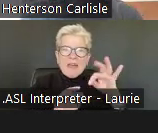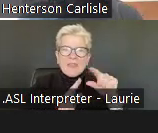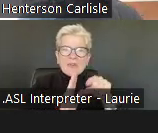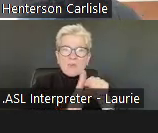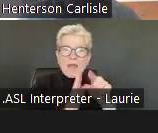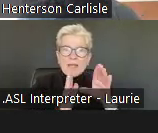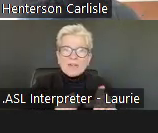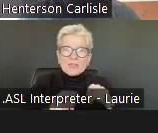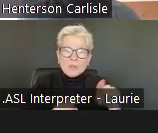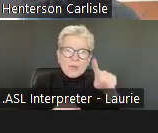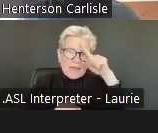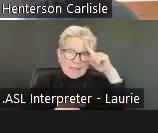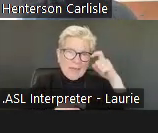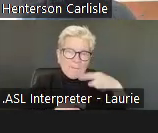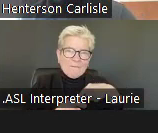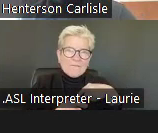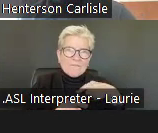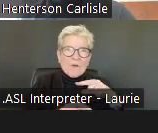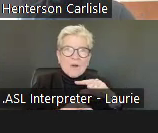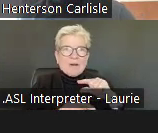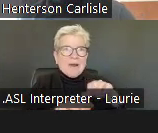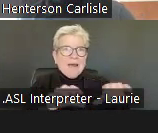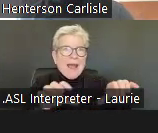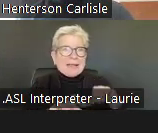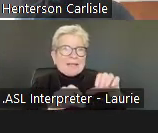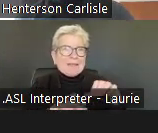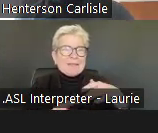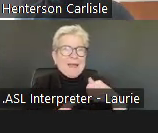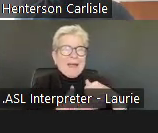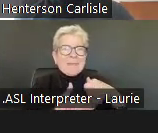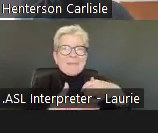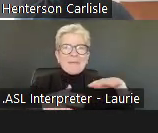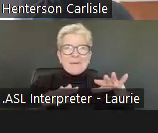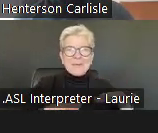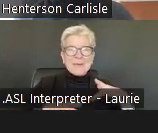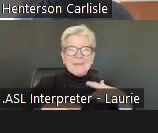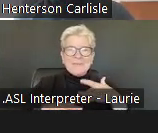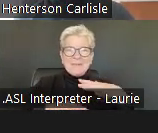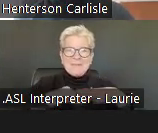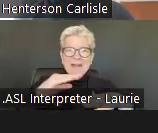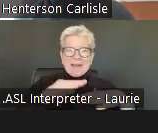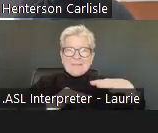activities so whether that's some of that um building that peer-to-peer relationships